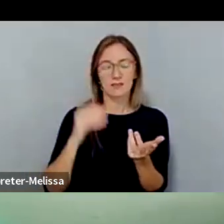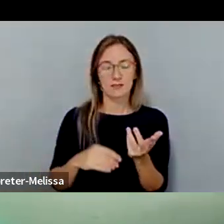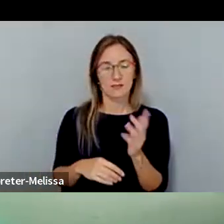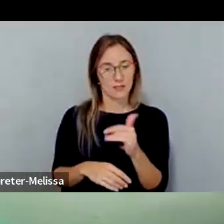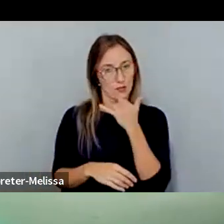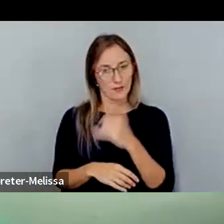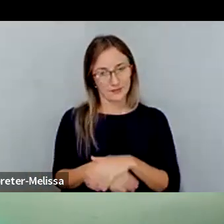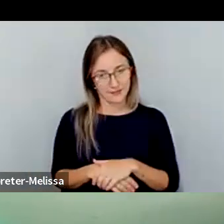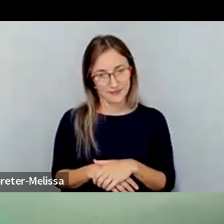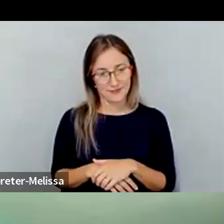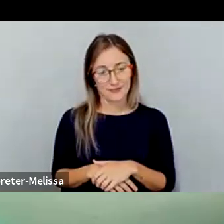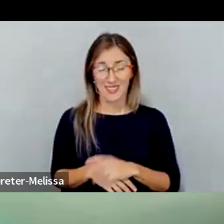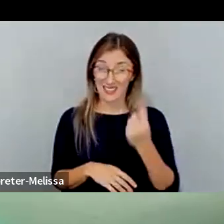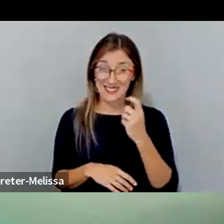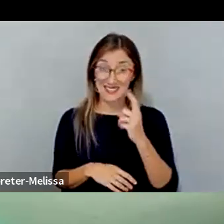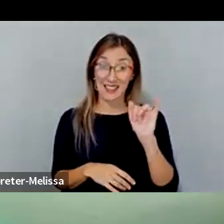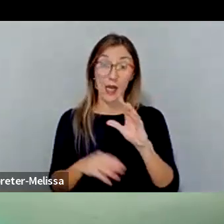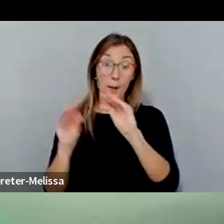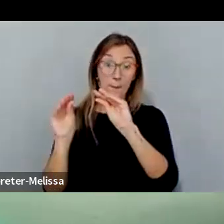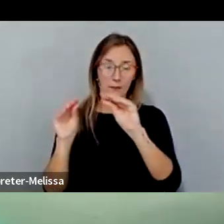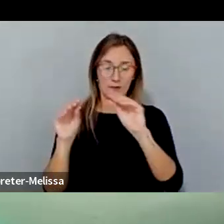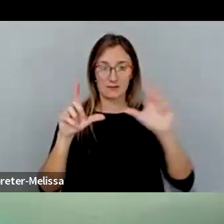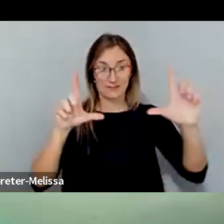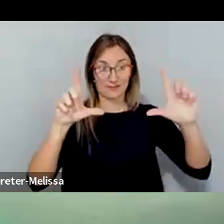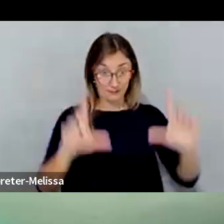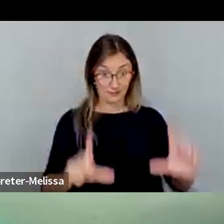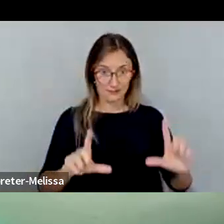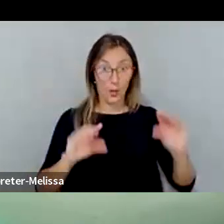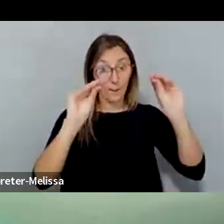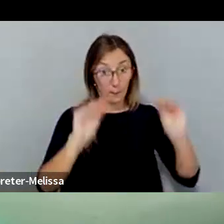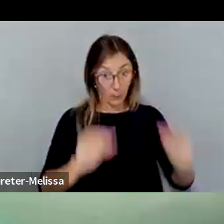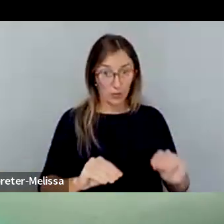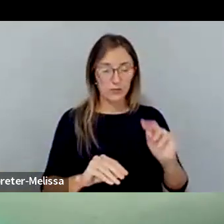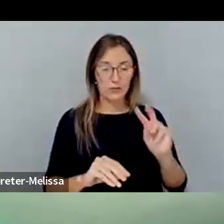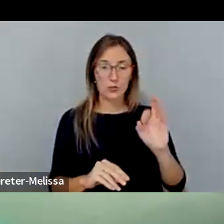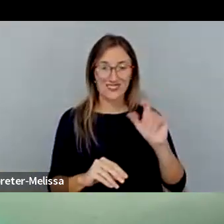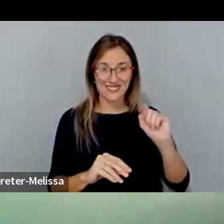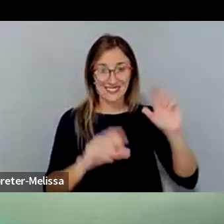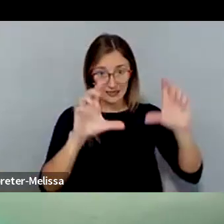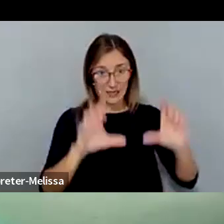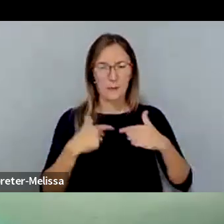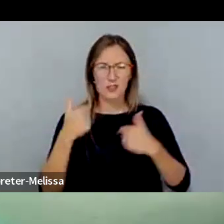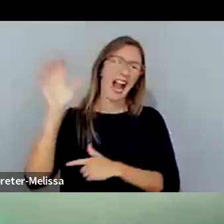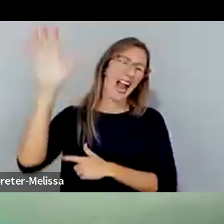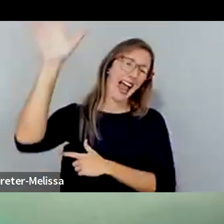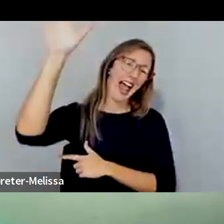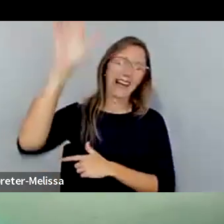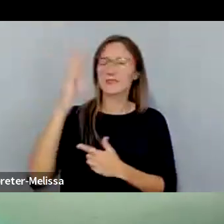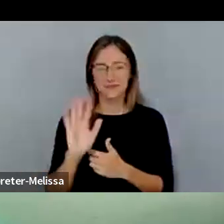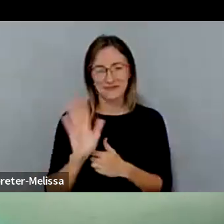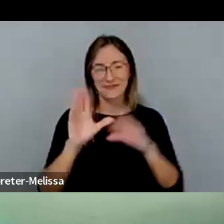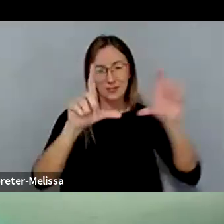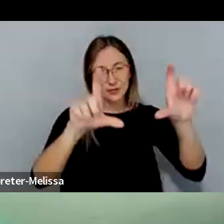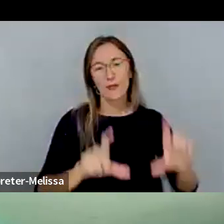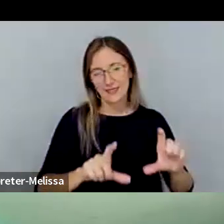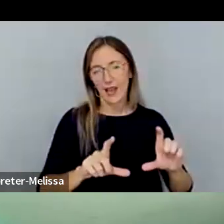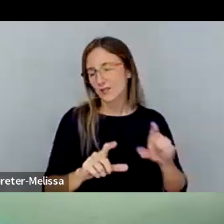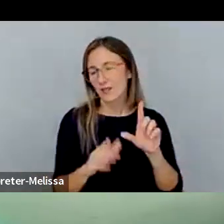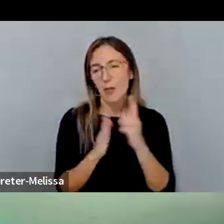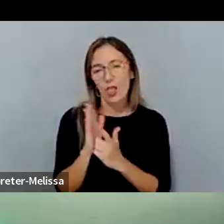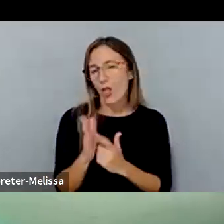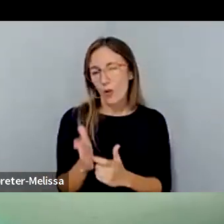Anytime -- honestly with a paper towel holder, you have to move it anyway